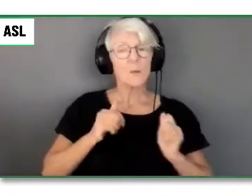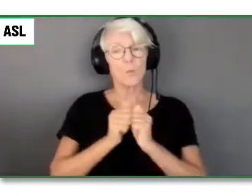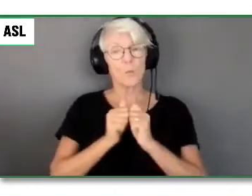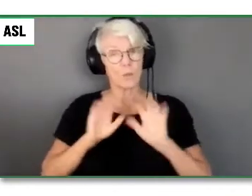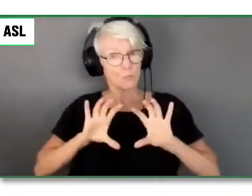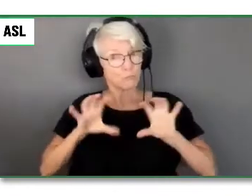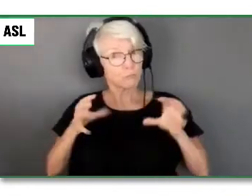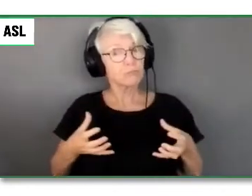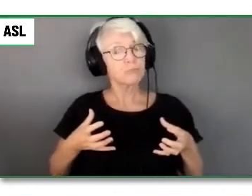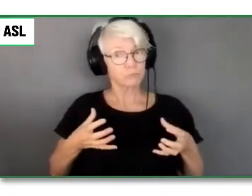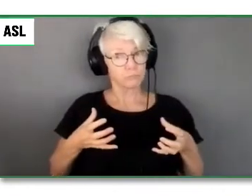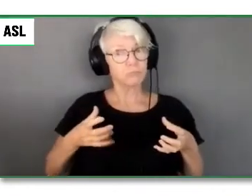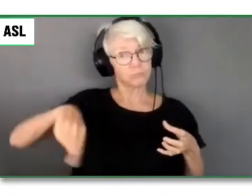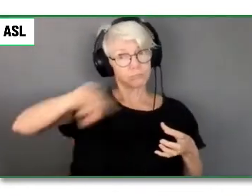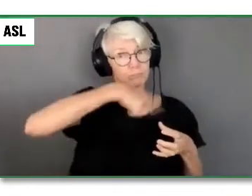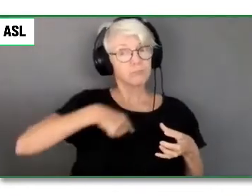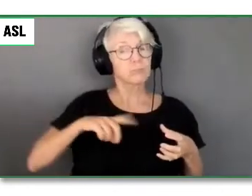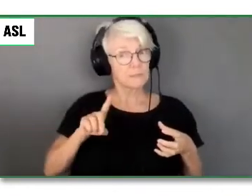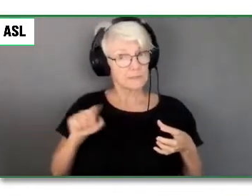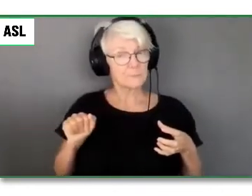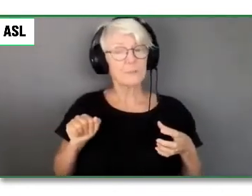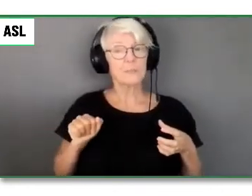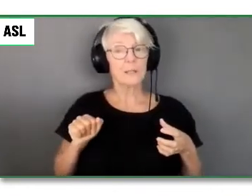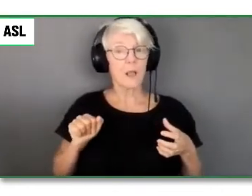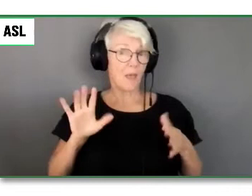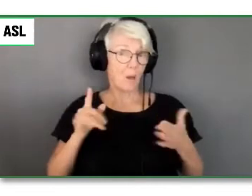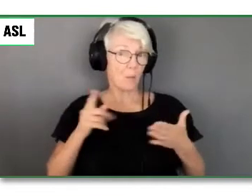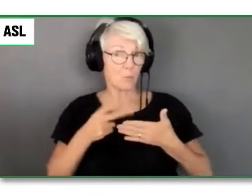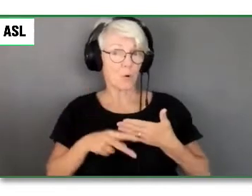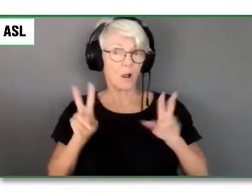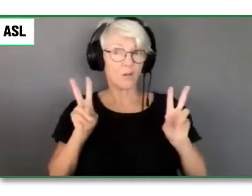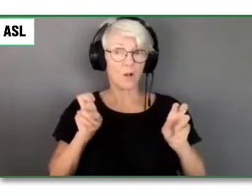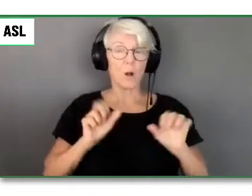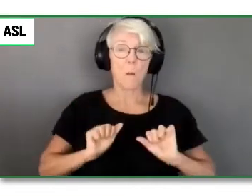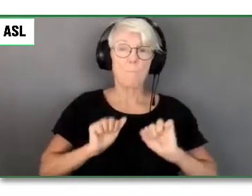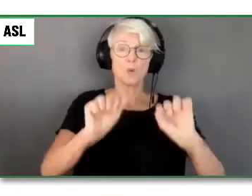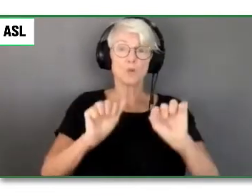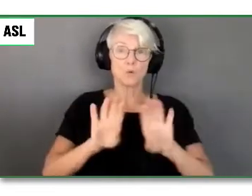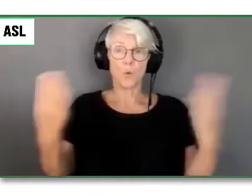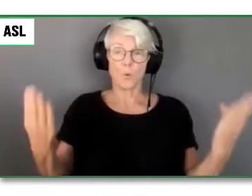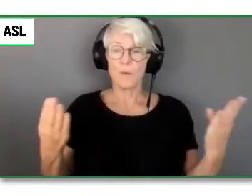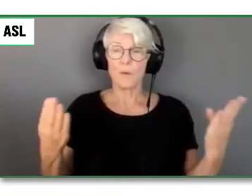This video does show that with the right support people with disabilities can do